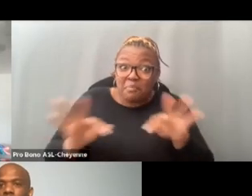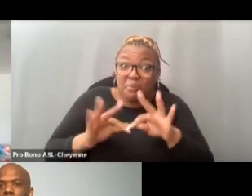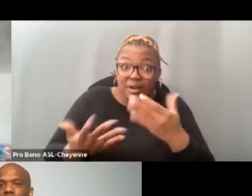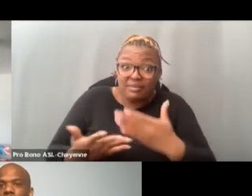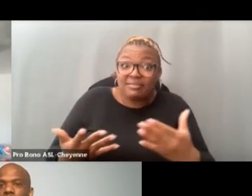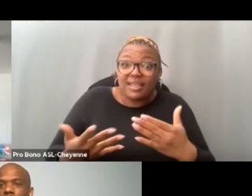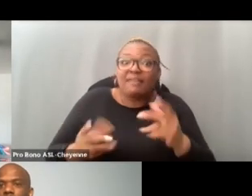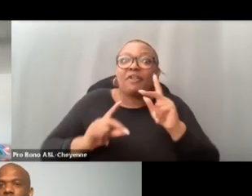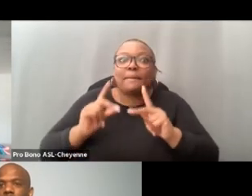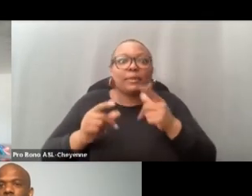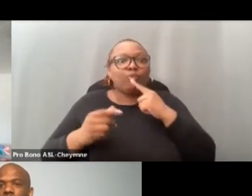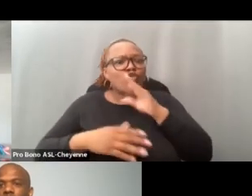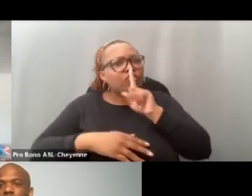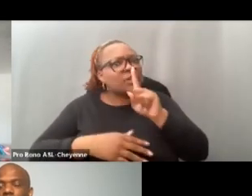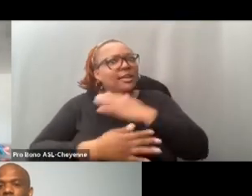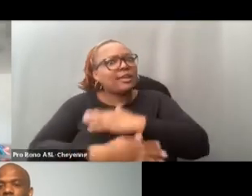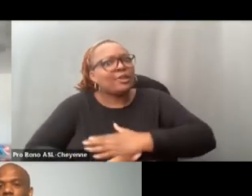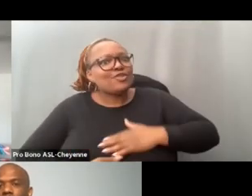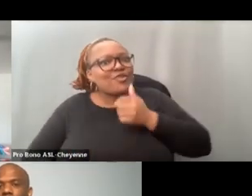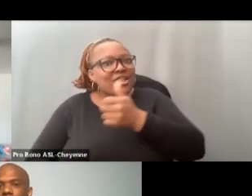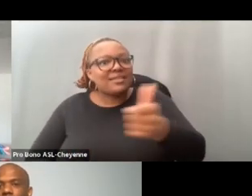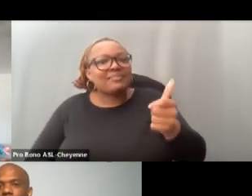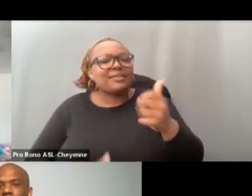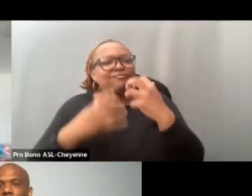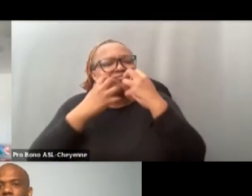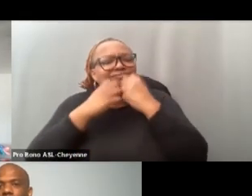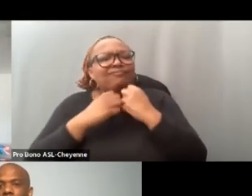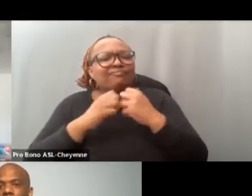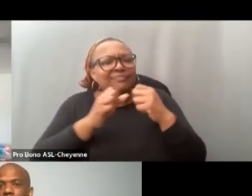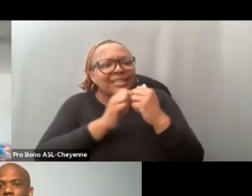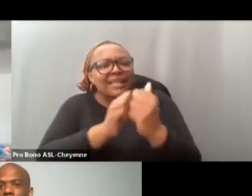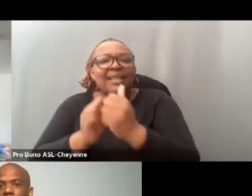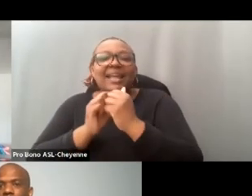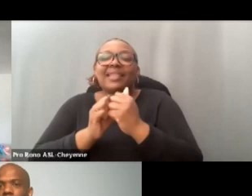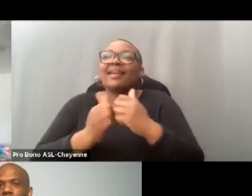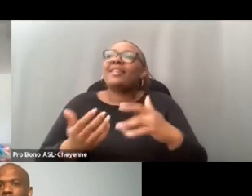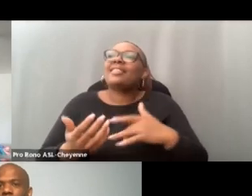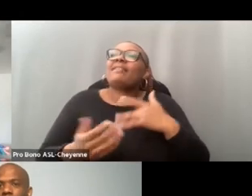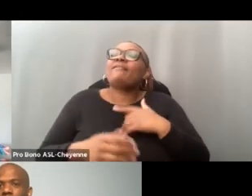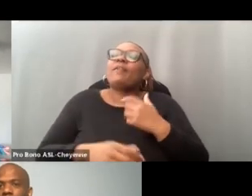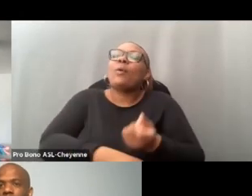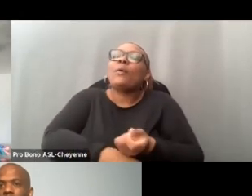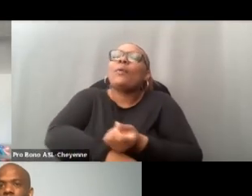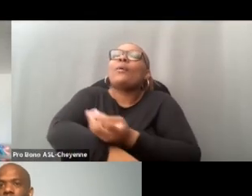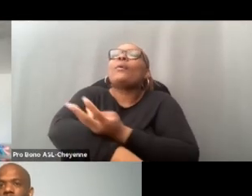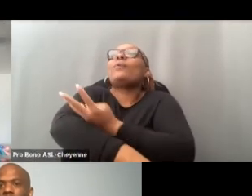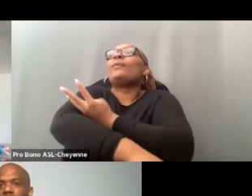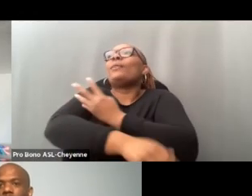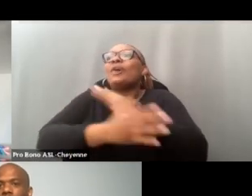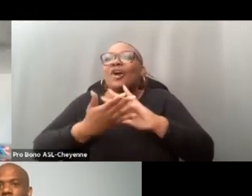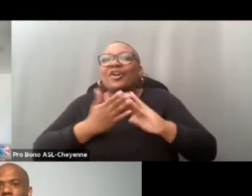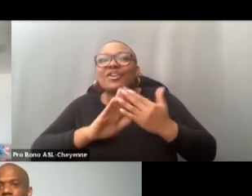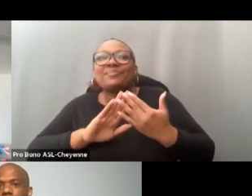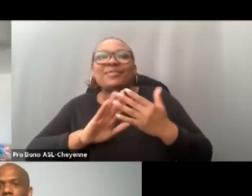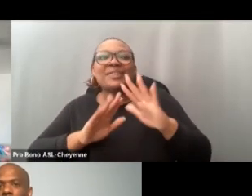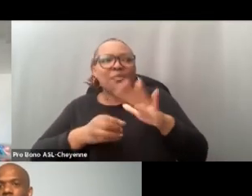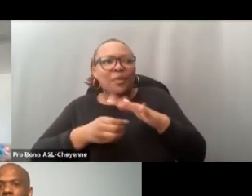to actually enjoy themselves together, and then they feel this sense of community with their neighbors.